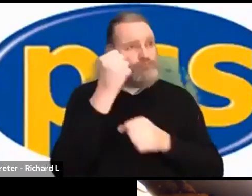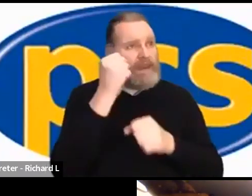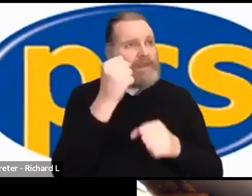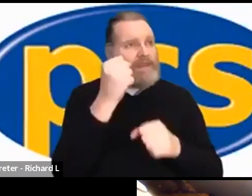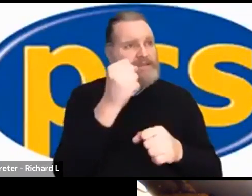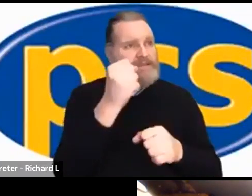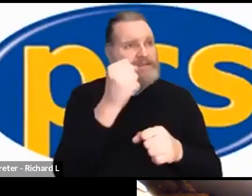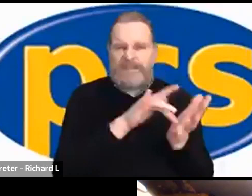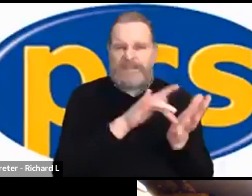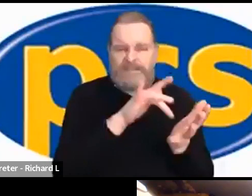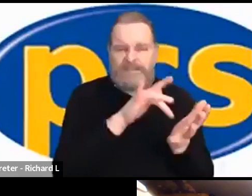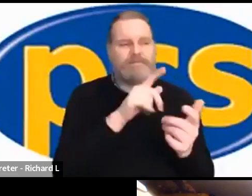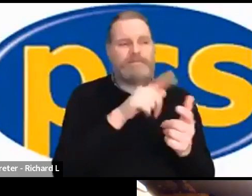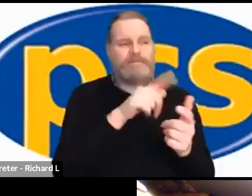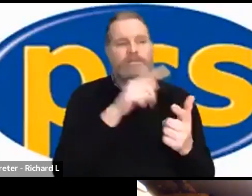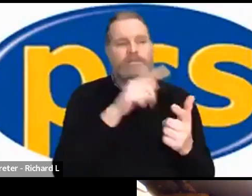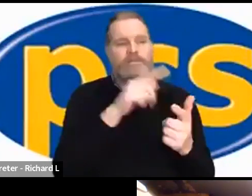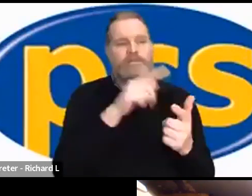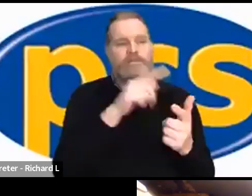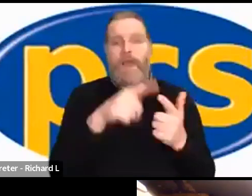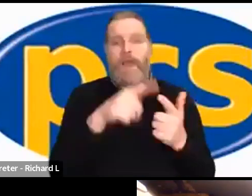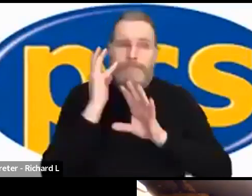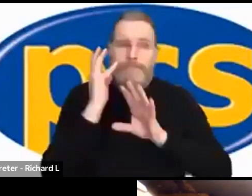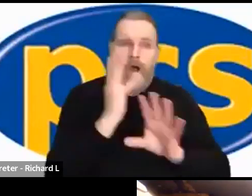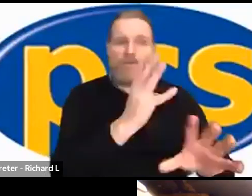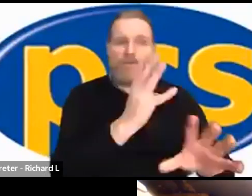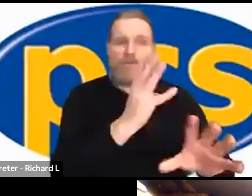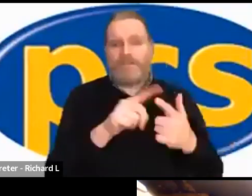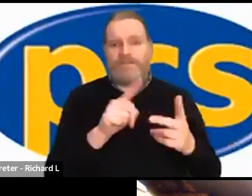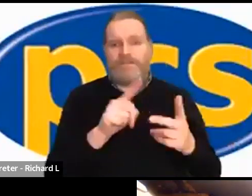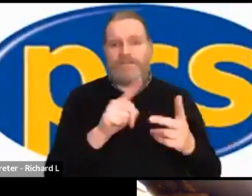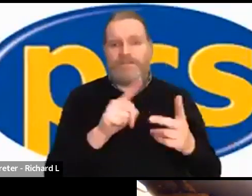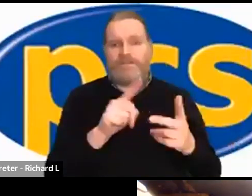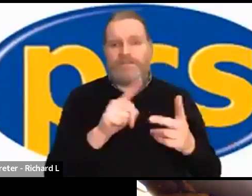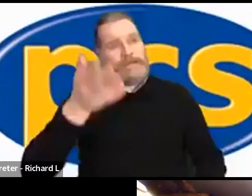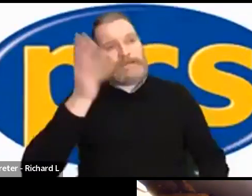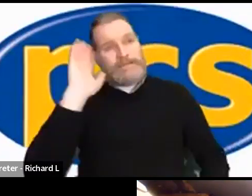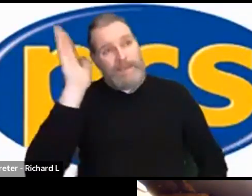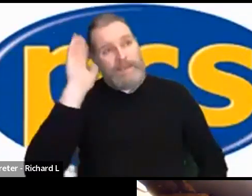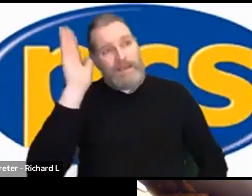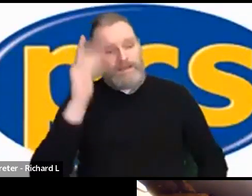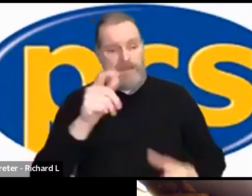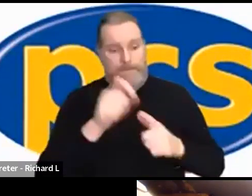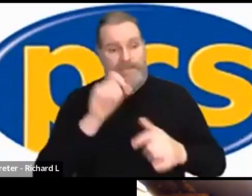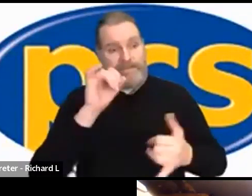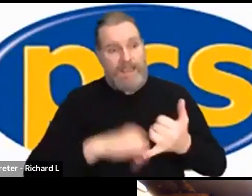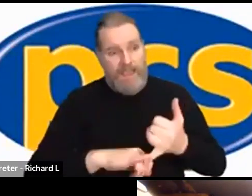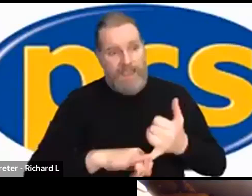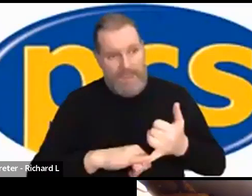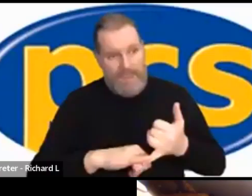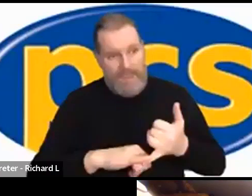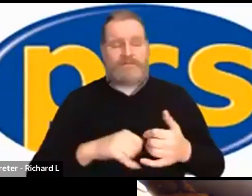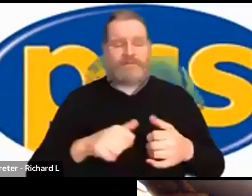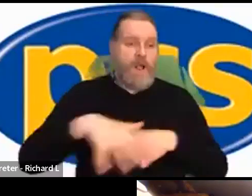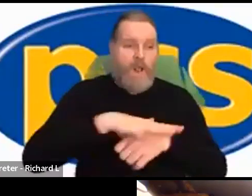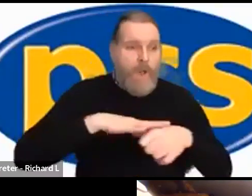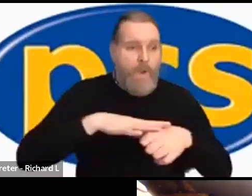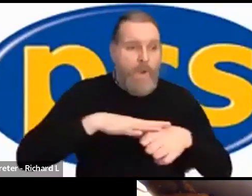in some in some major cities to in some major cities to marches joint meetings. etings, and we'll have Pcs speakers of most of them , whether